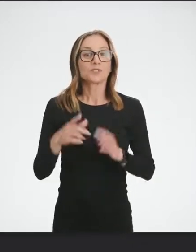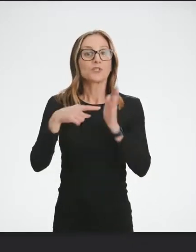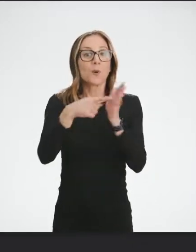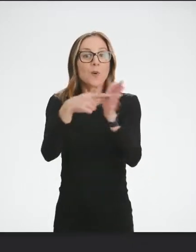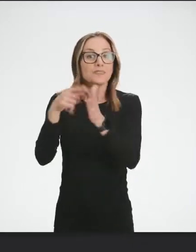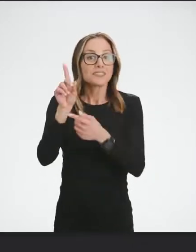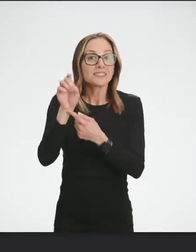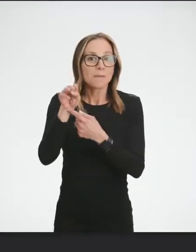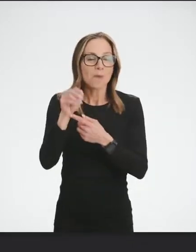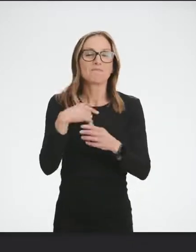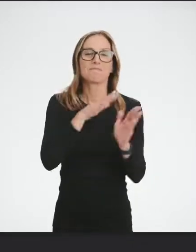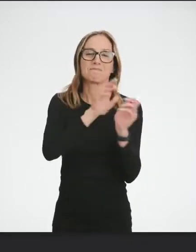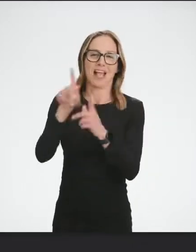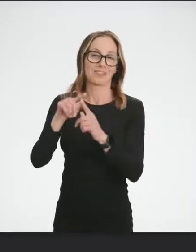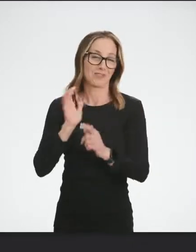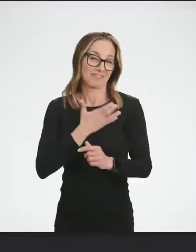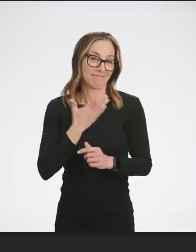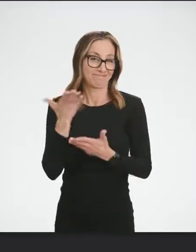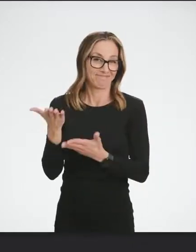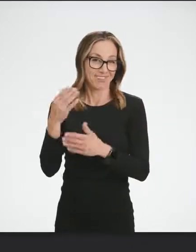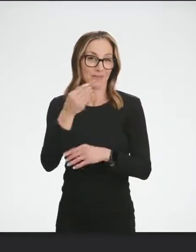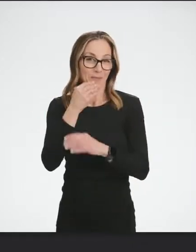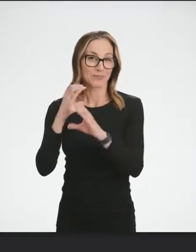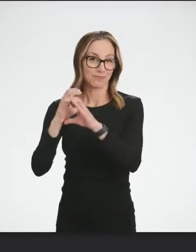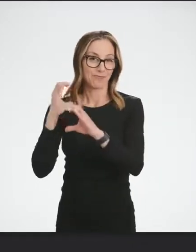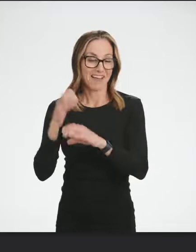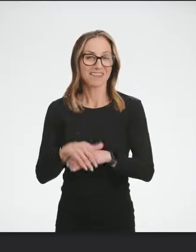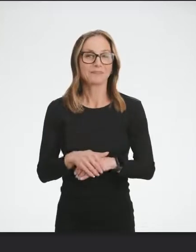We're doing a promotion where if users post a picture to a social channel holding a sign